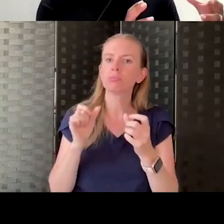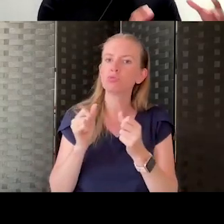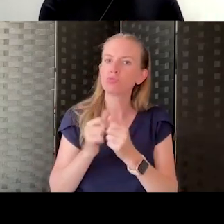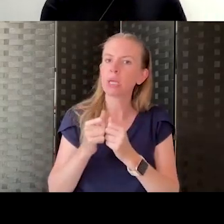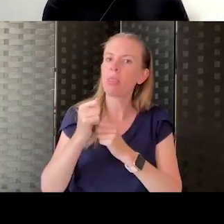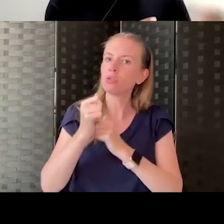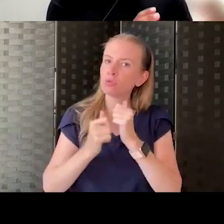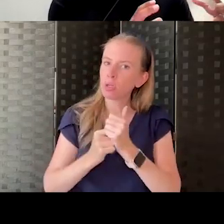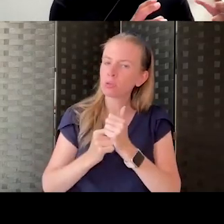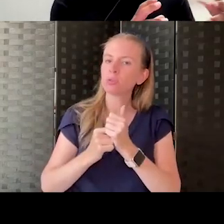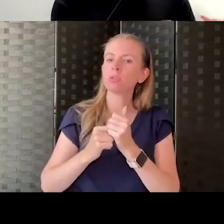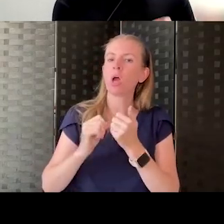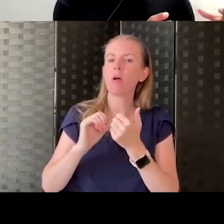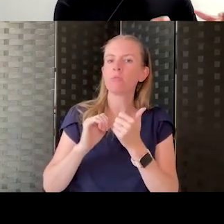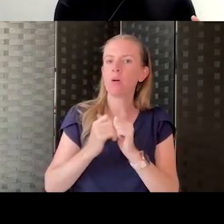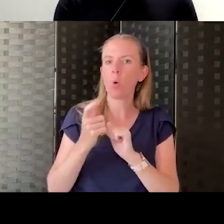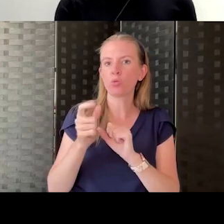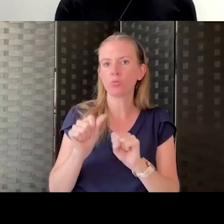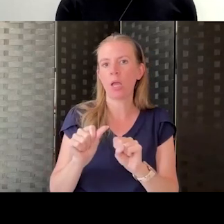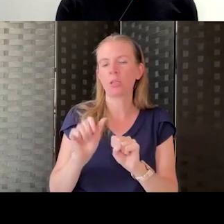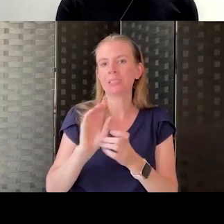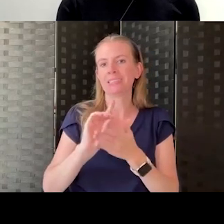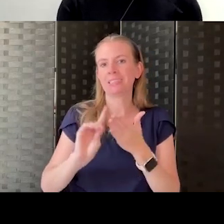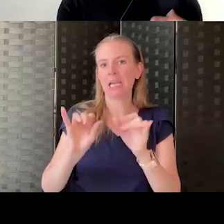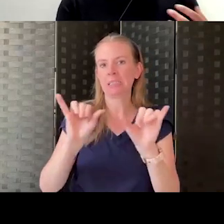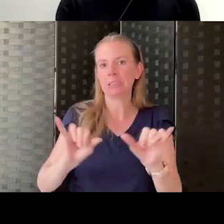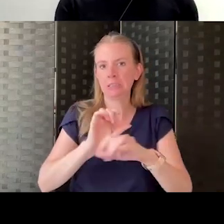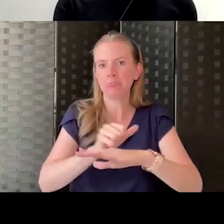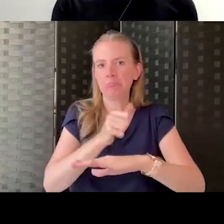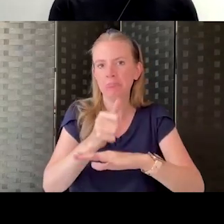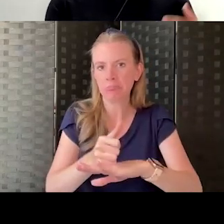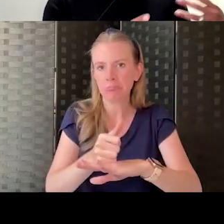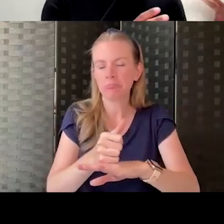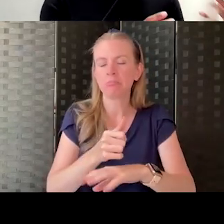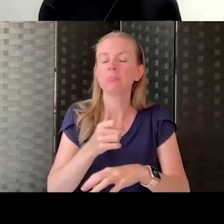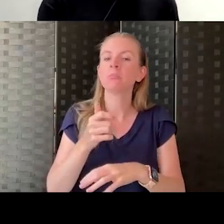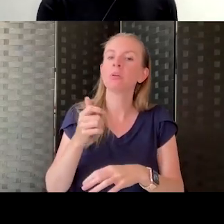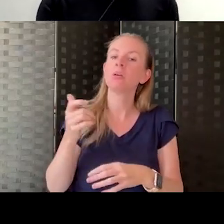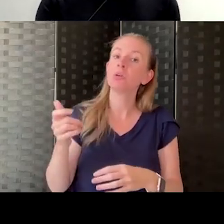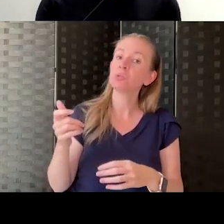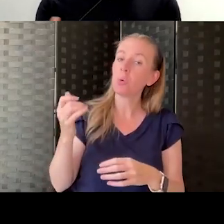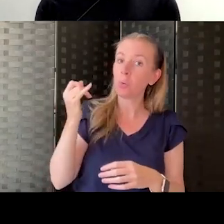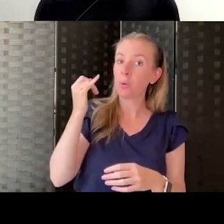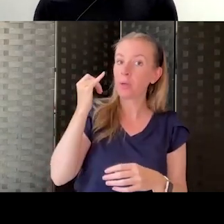of how you can set up your design. That way, anyone who is involved in